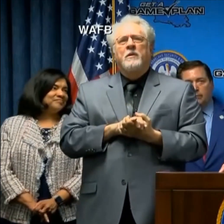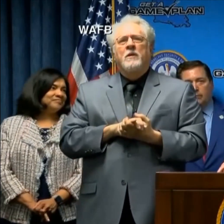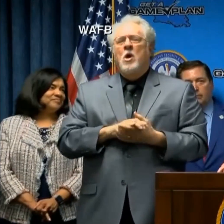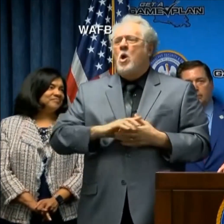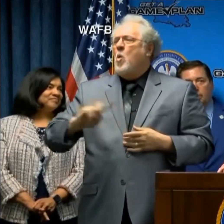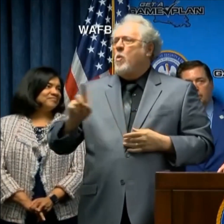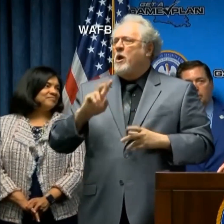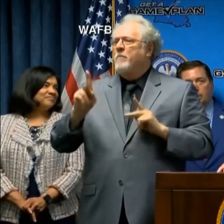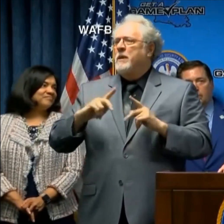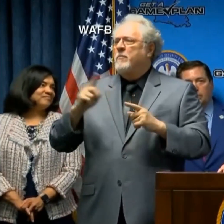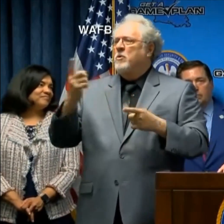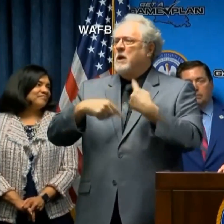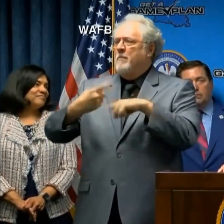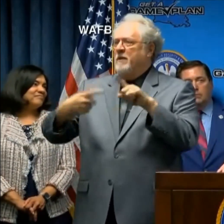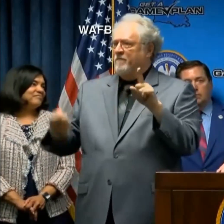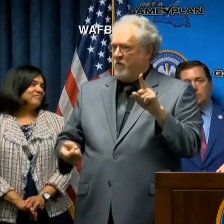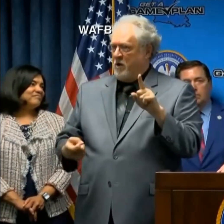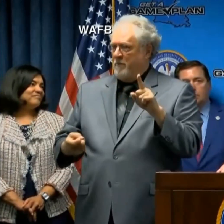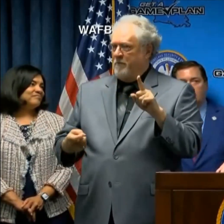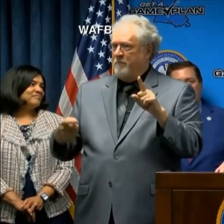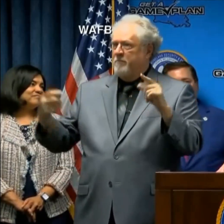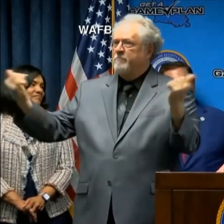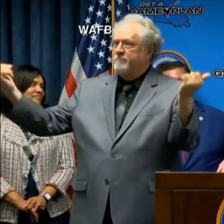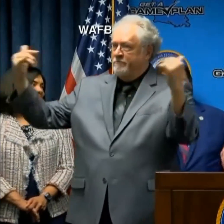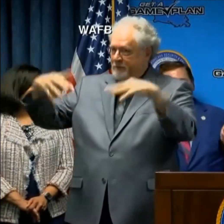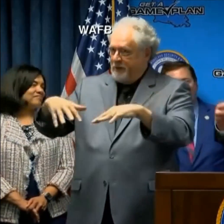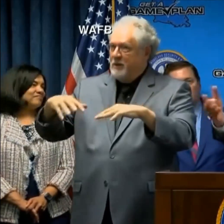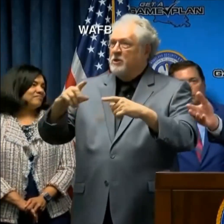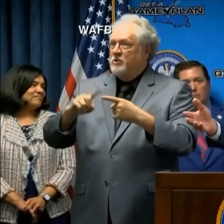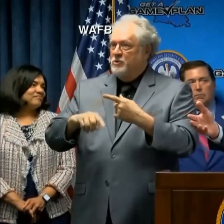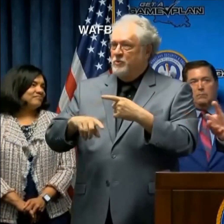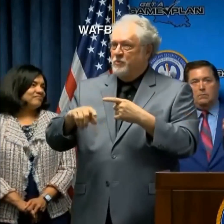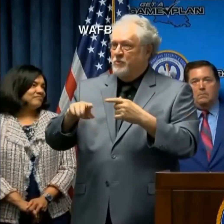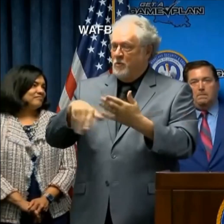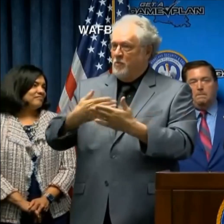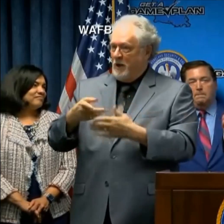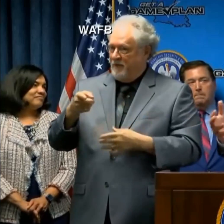people will travel from in order to arrive at the location of the event and